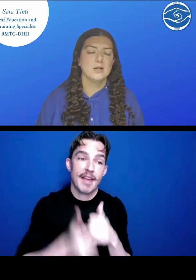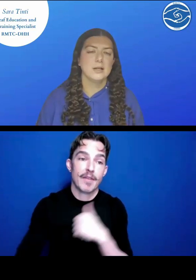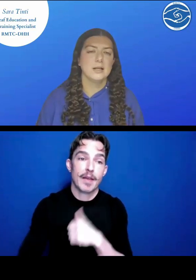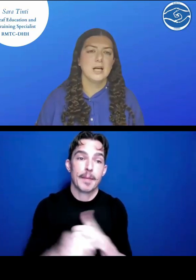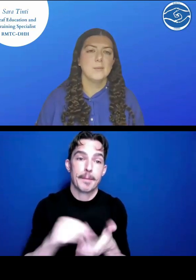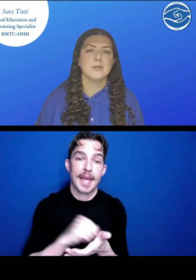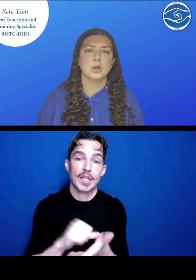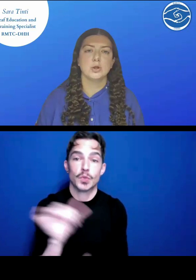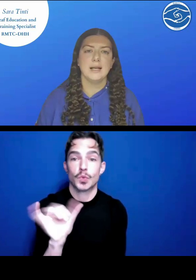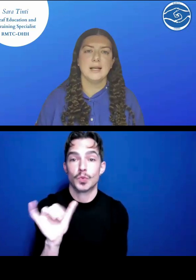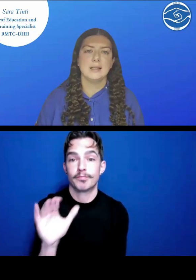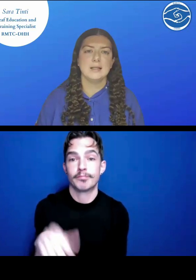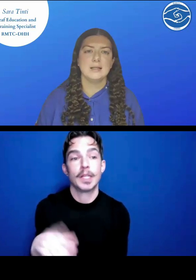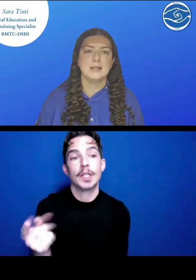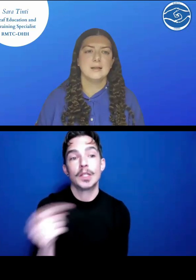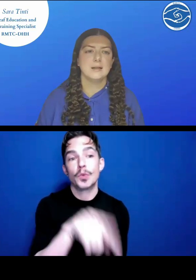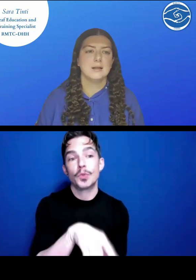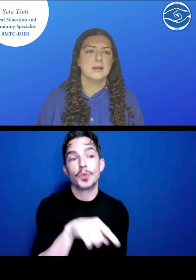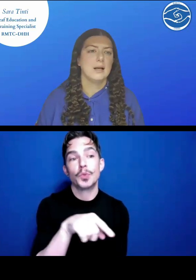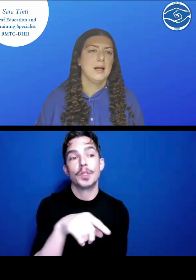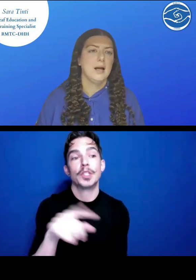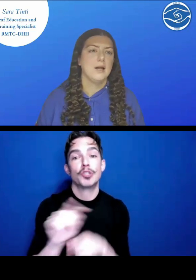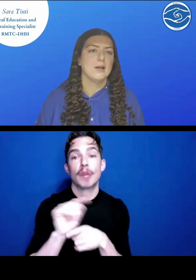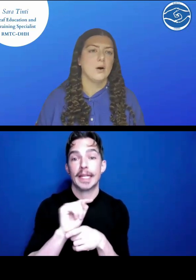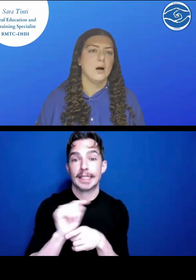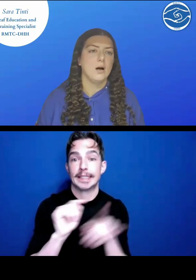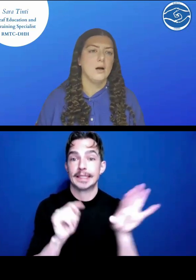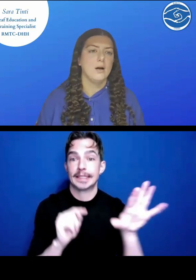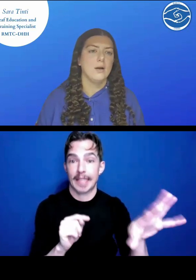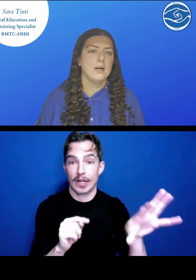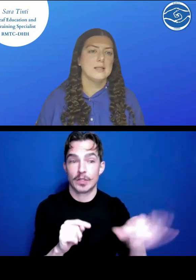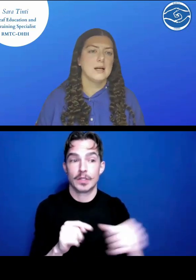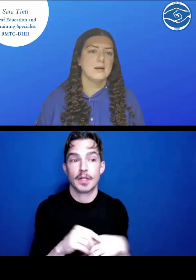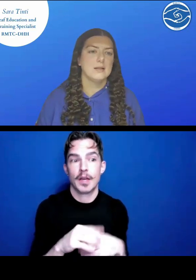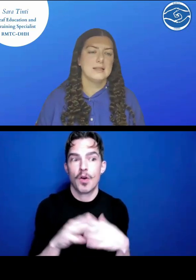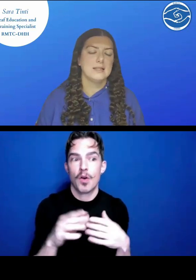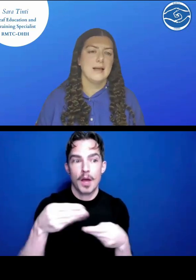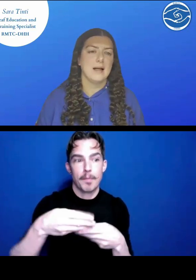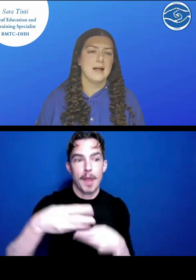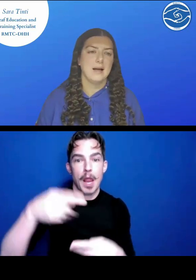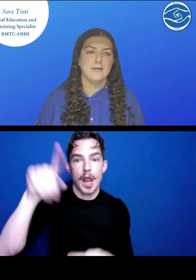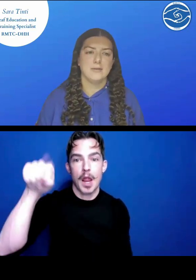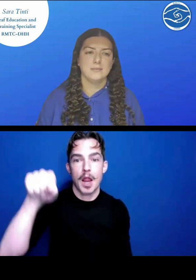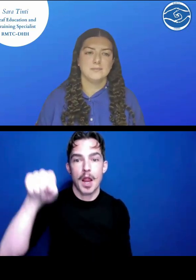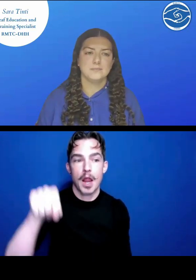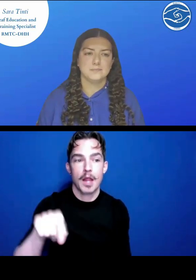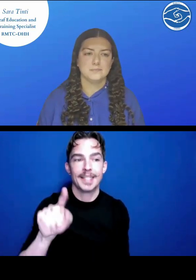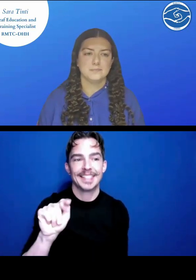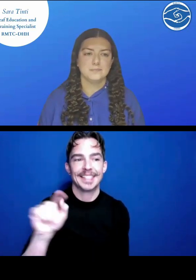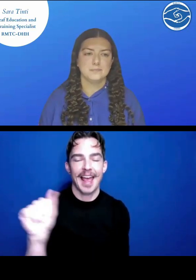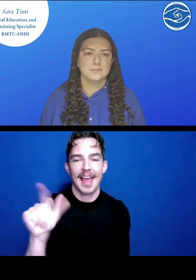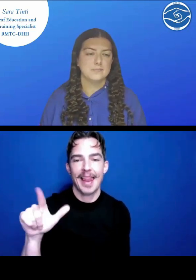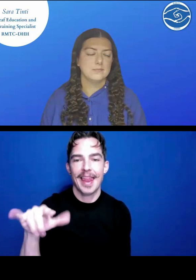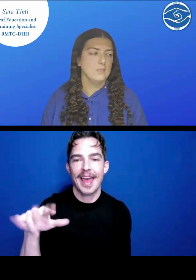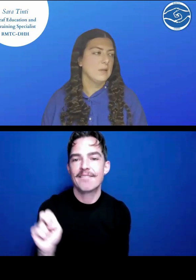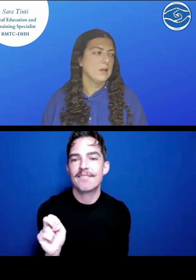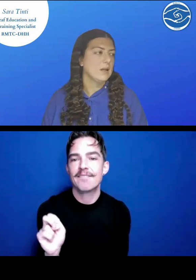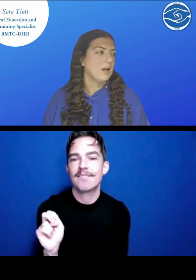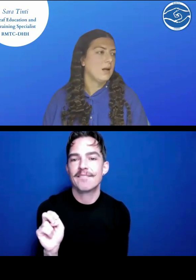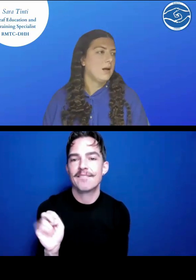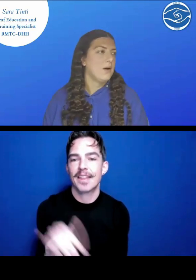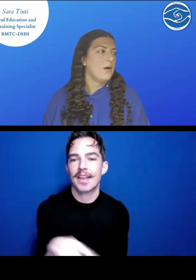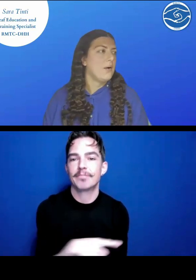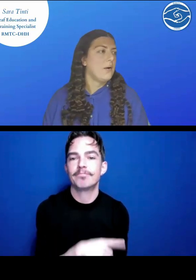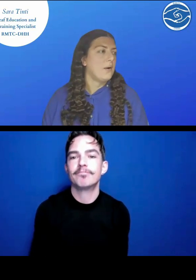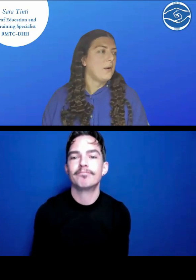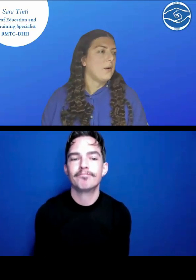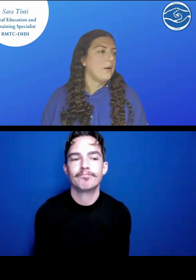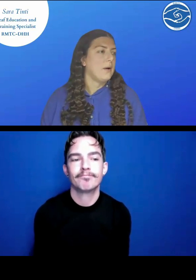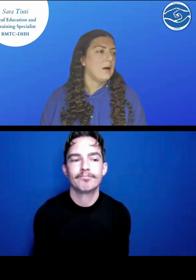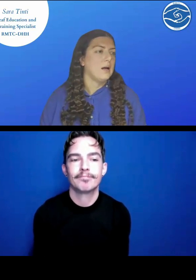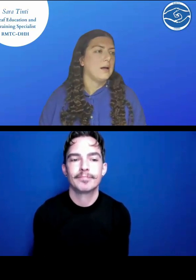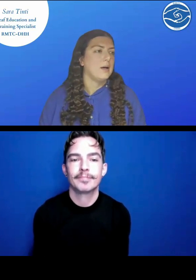So, you're going to come up to trainings and you're go all the way down to TA-Live!